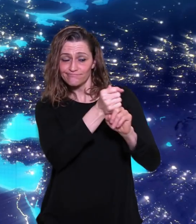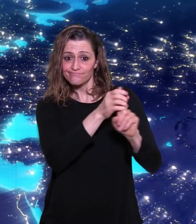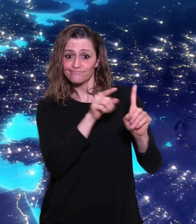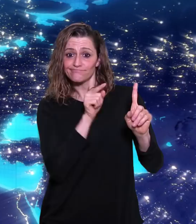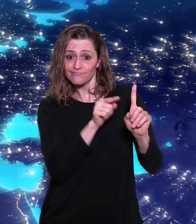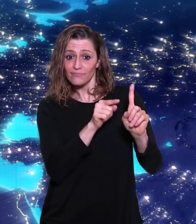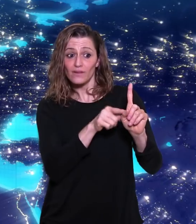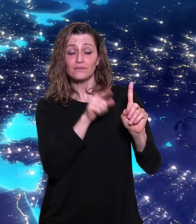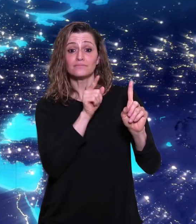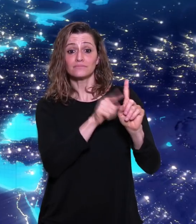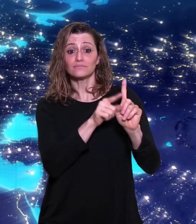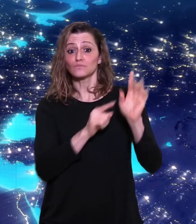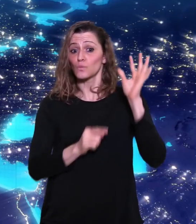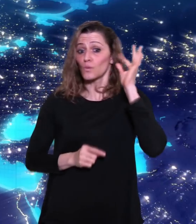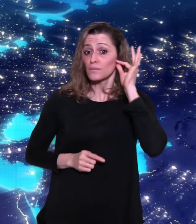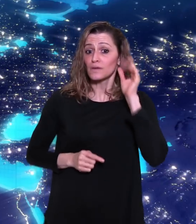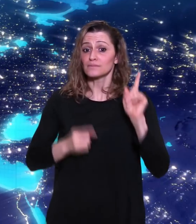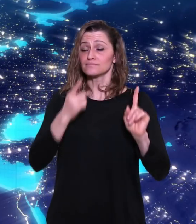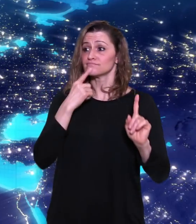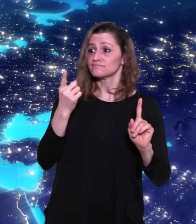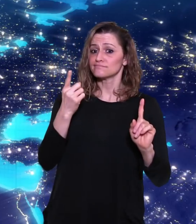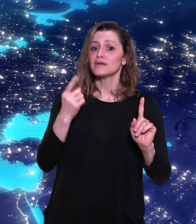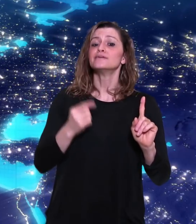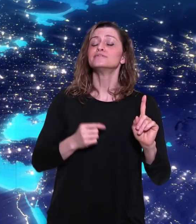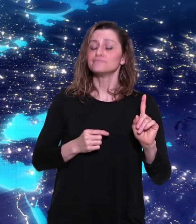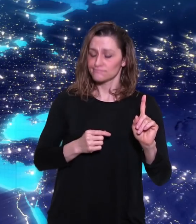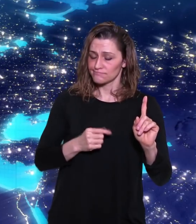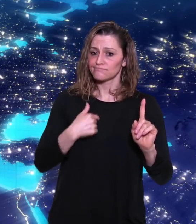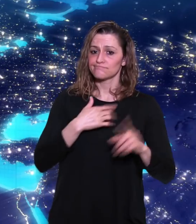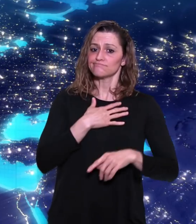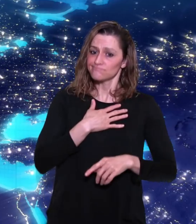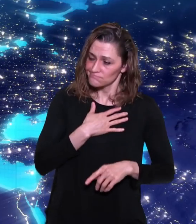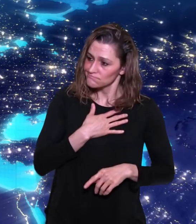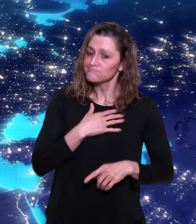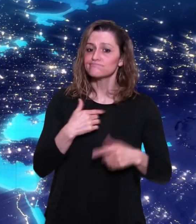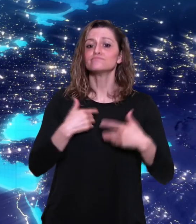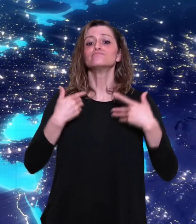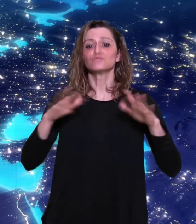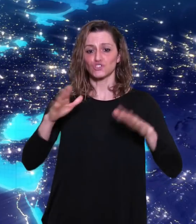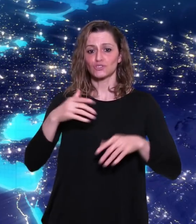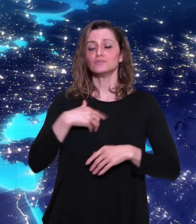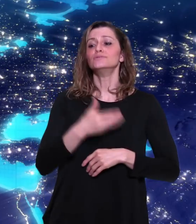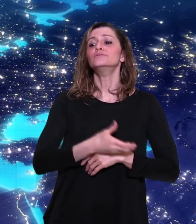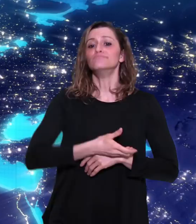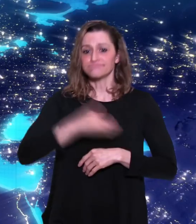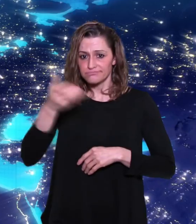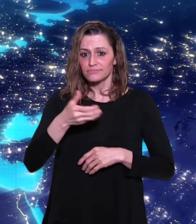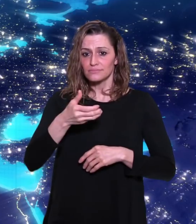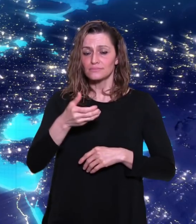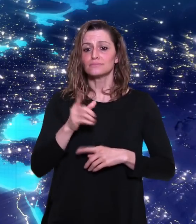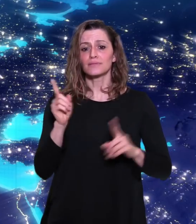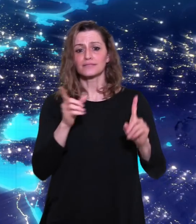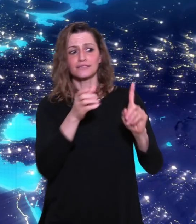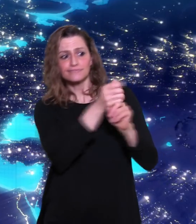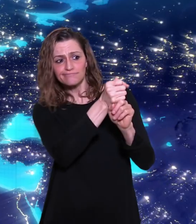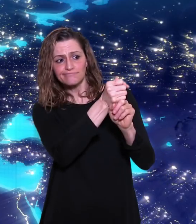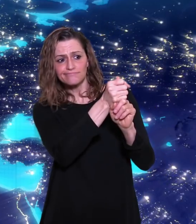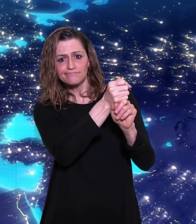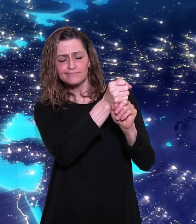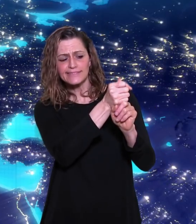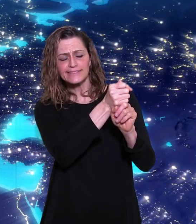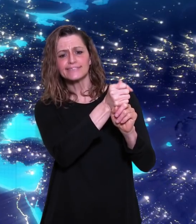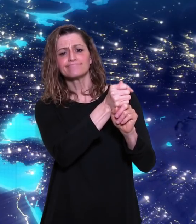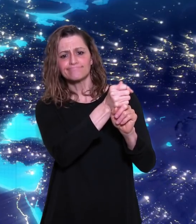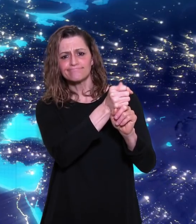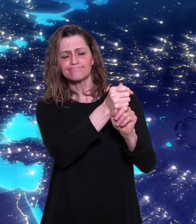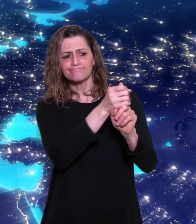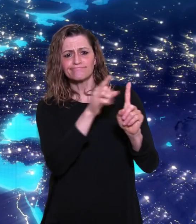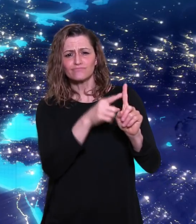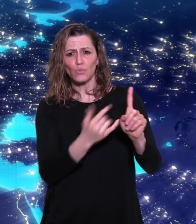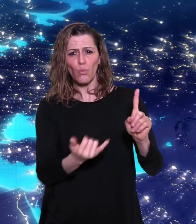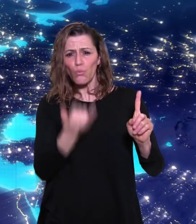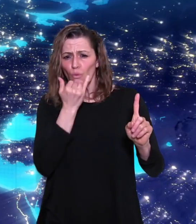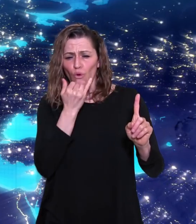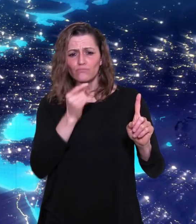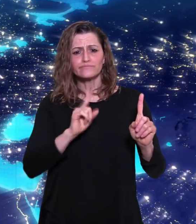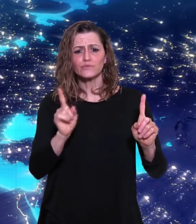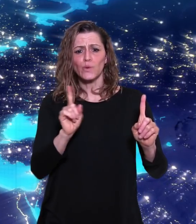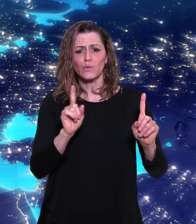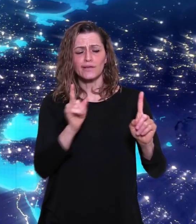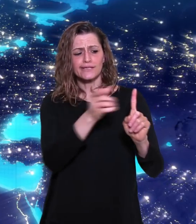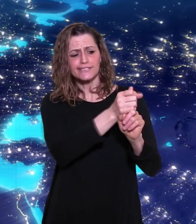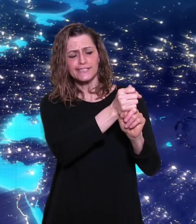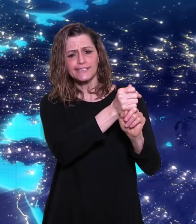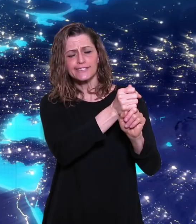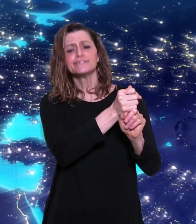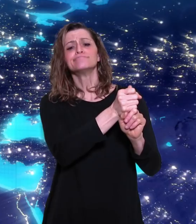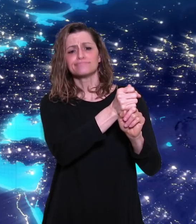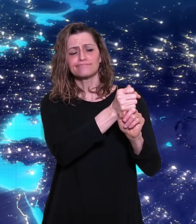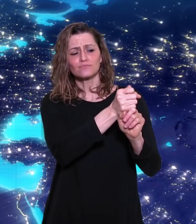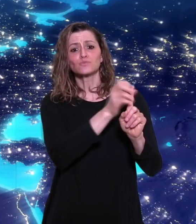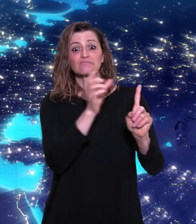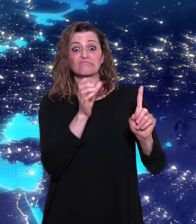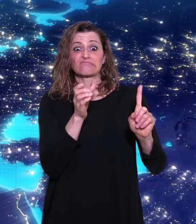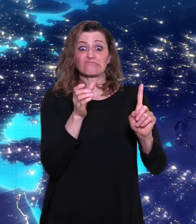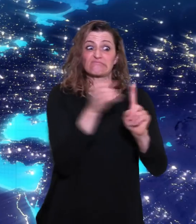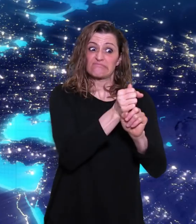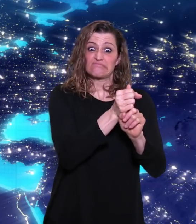caused his death; her lawyer expects she will be released